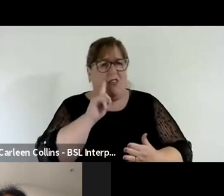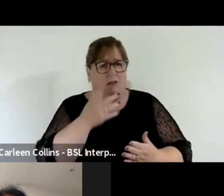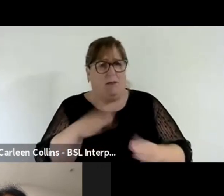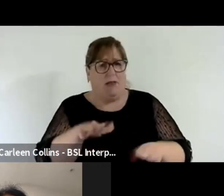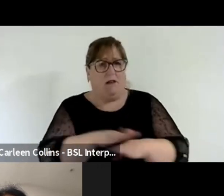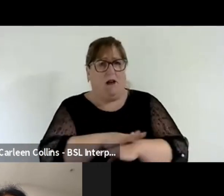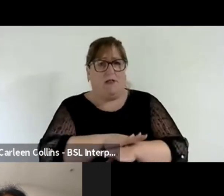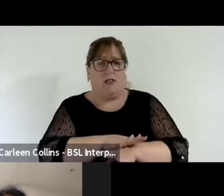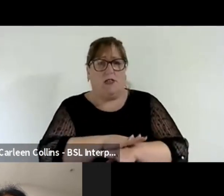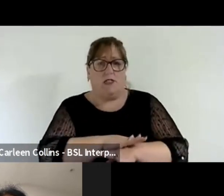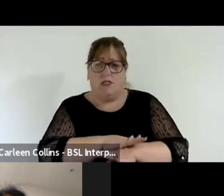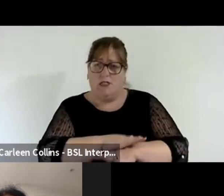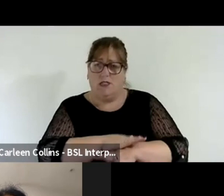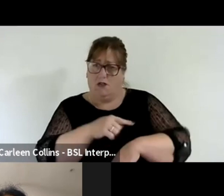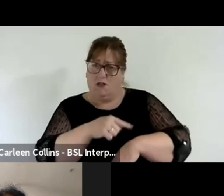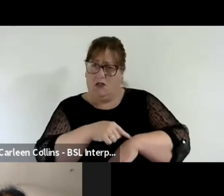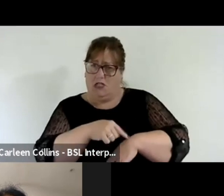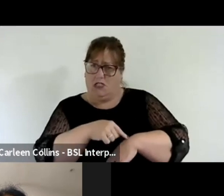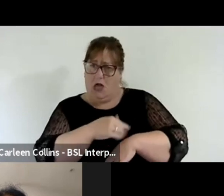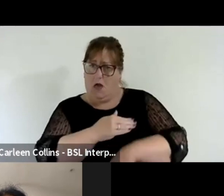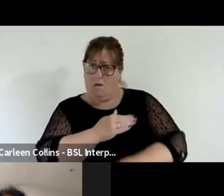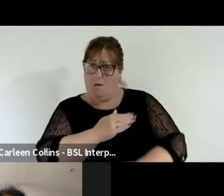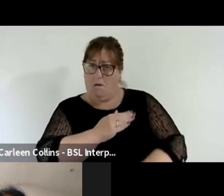If I have missed any there, my apologies.